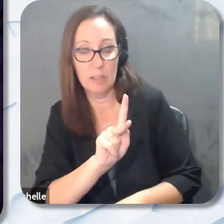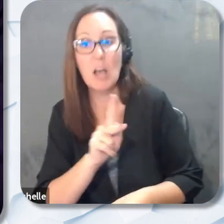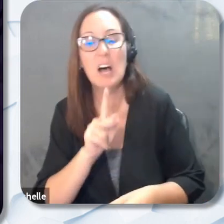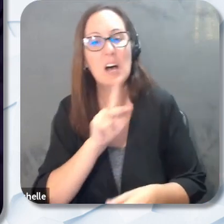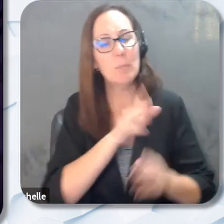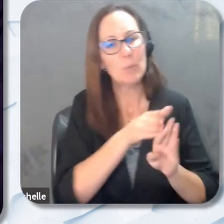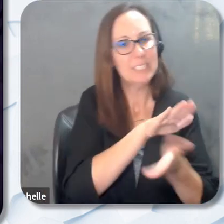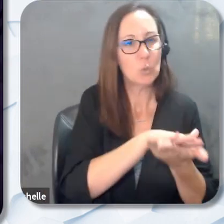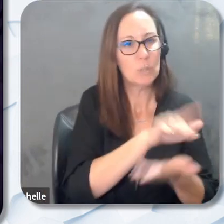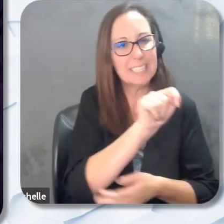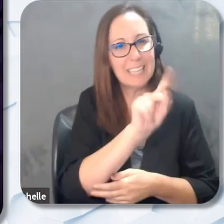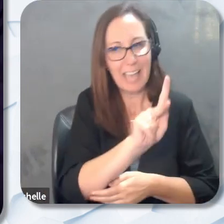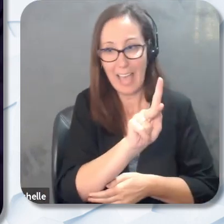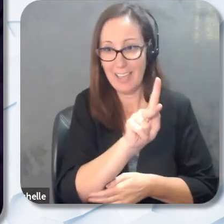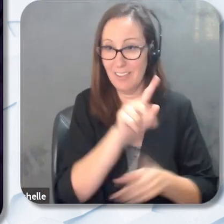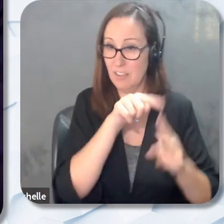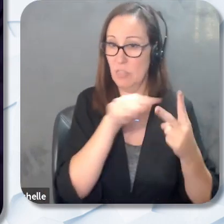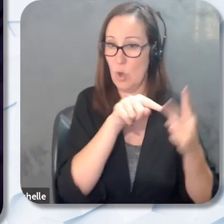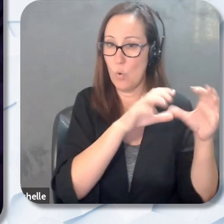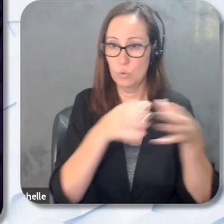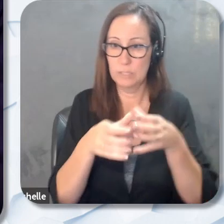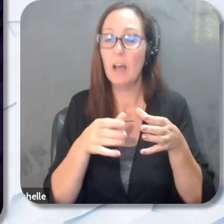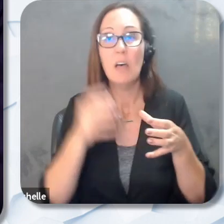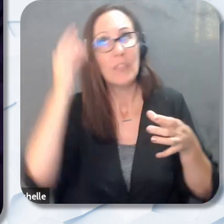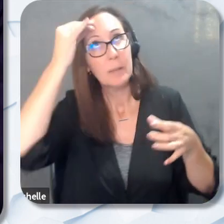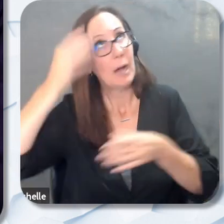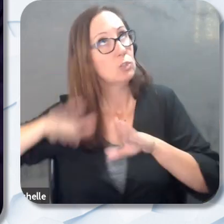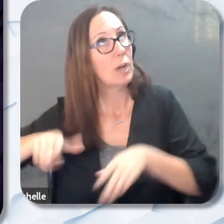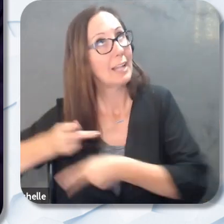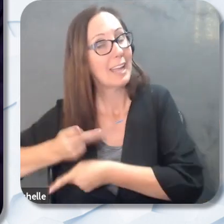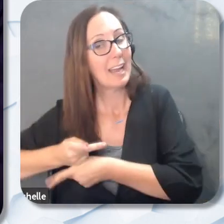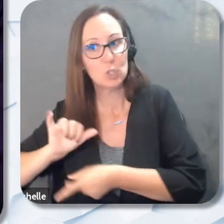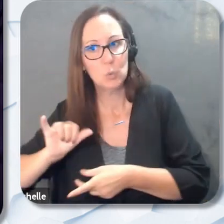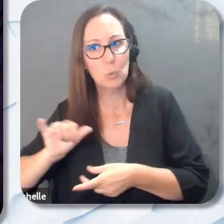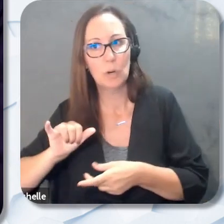Tiki I mean. Thinking about also childcare as well, and the whole spectrum of early learning